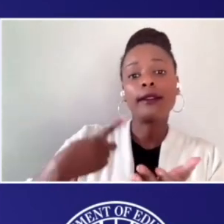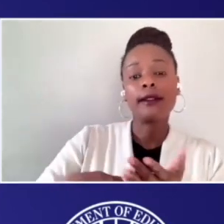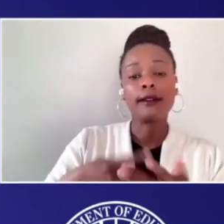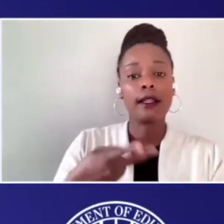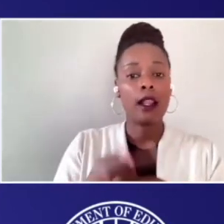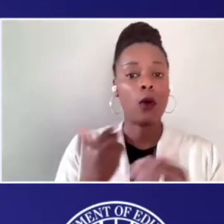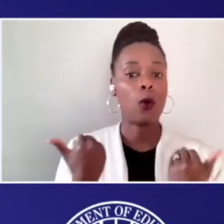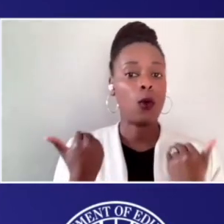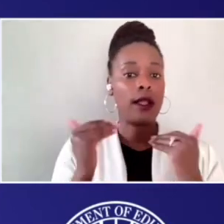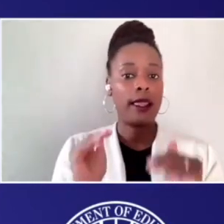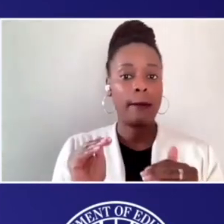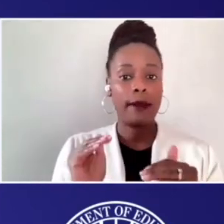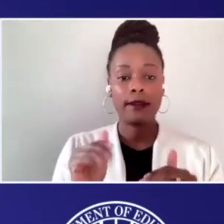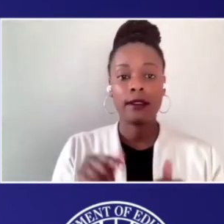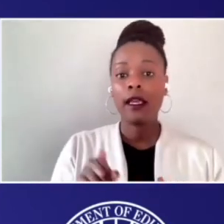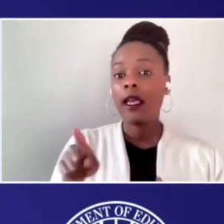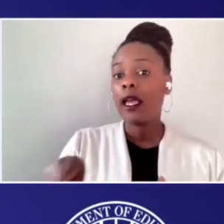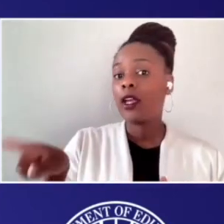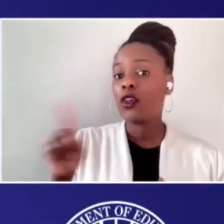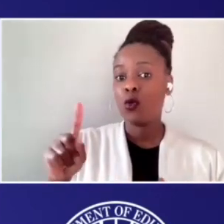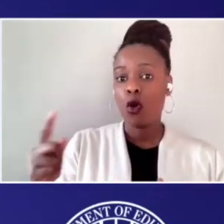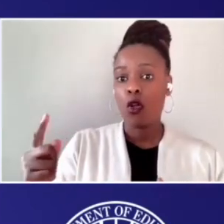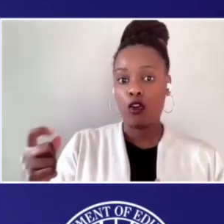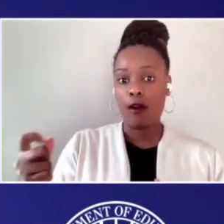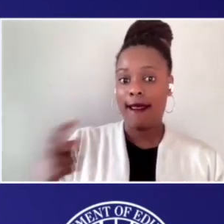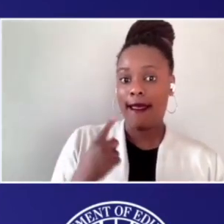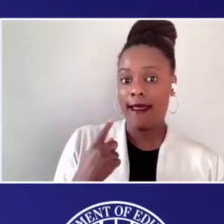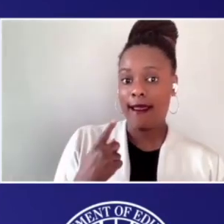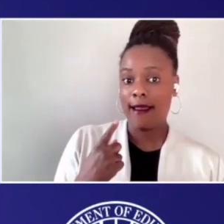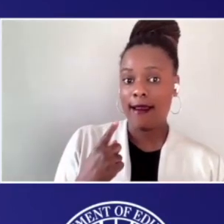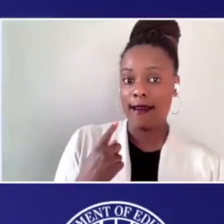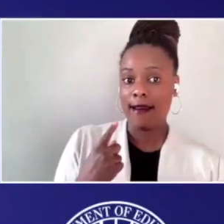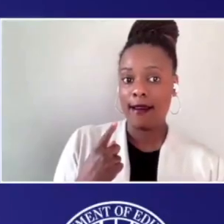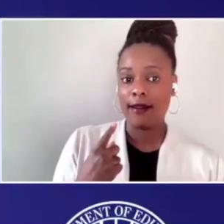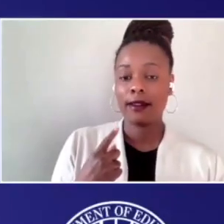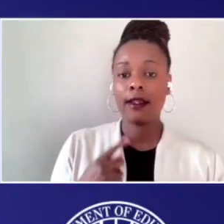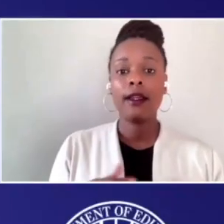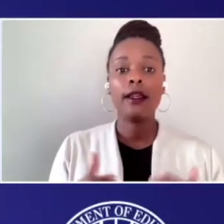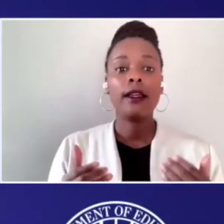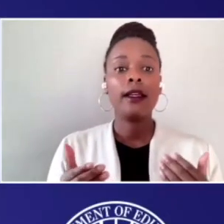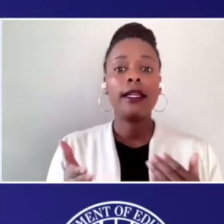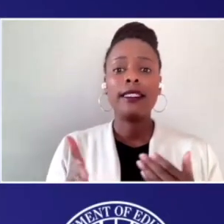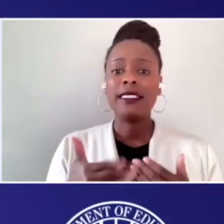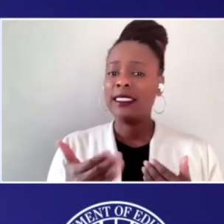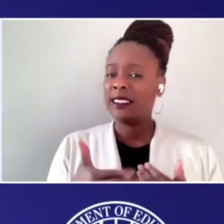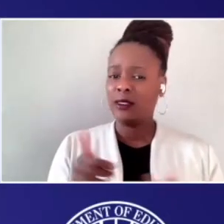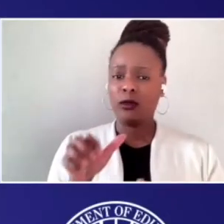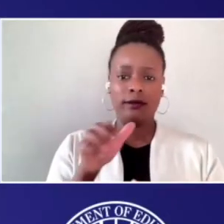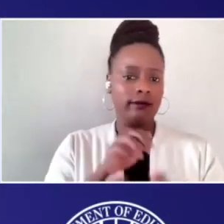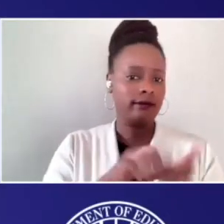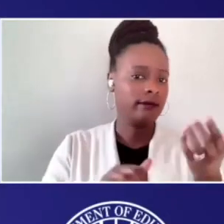giving us a question, it's going to be very easy for us to get confused as well if we're not clear what